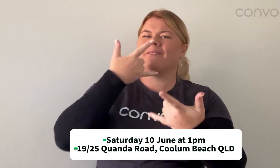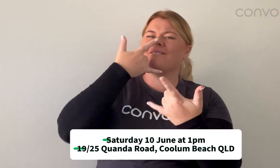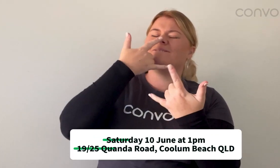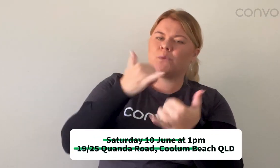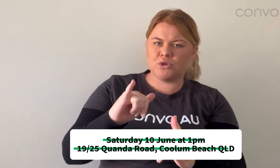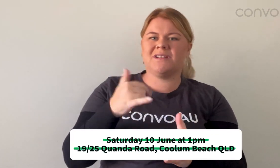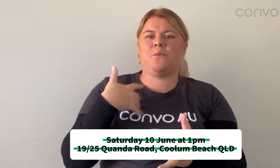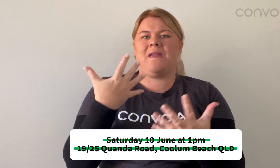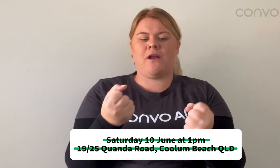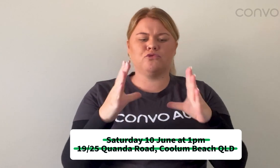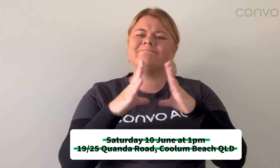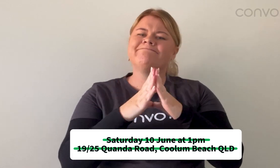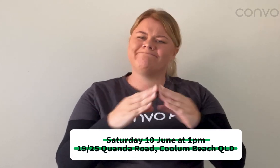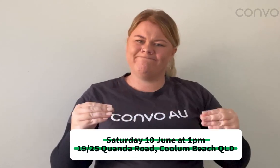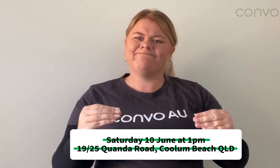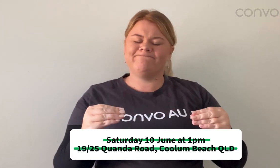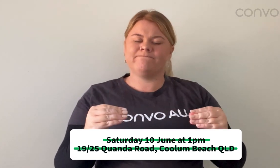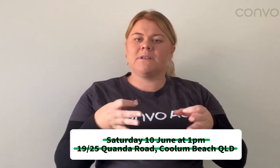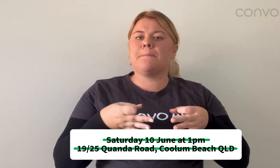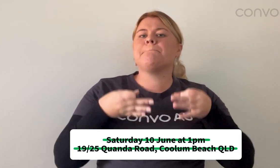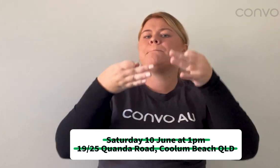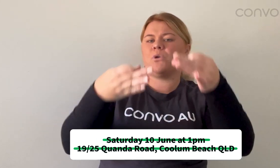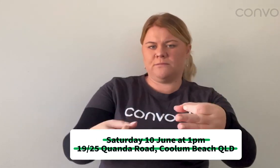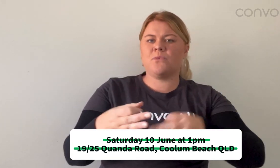Unfortunately, we have to cancel the info session and postpone it until further notice.